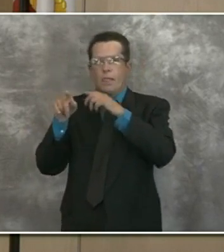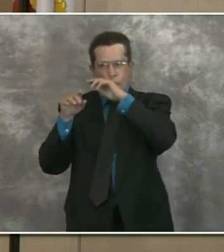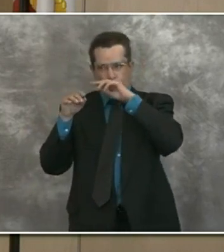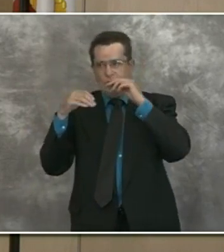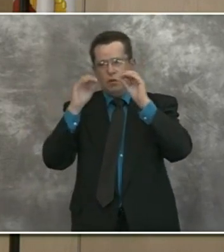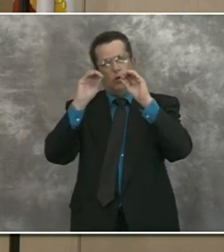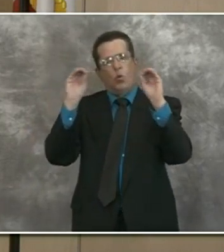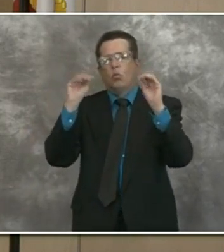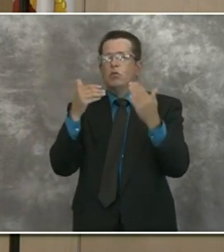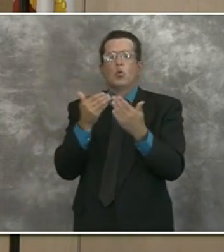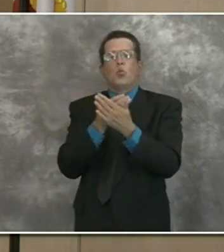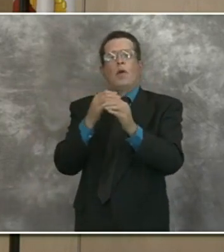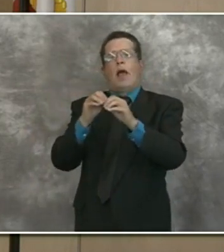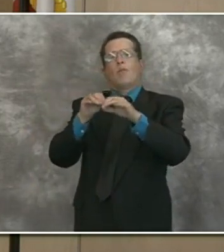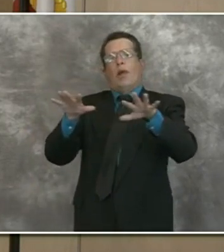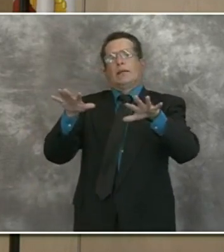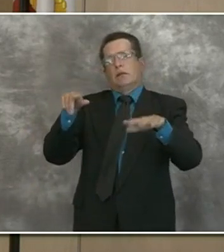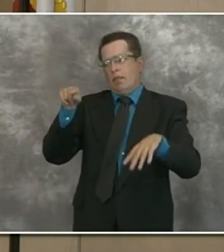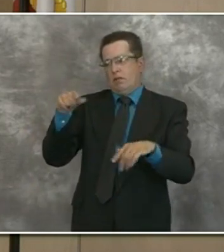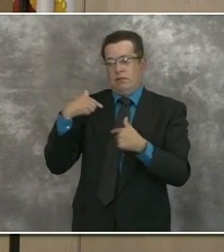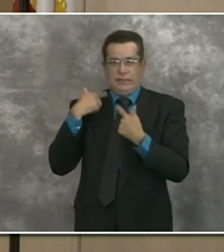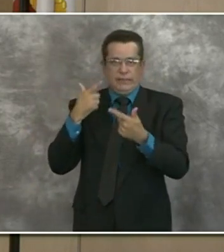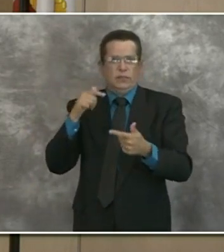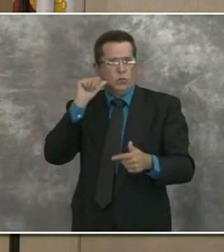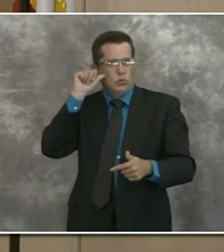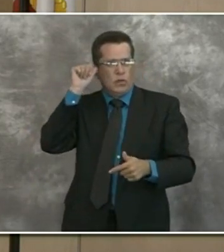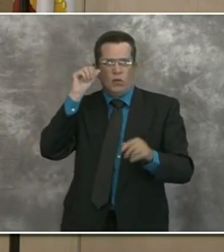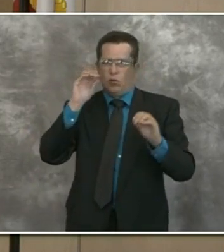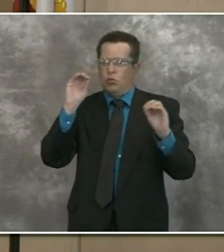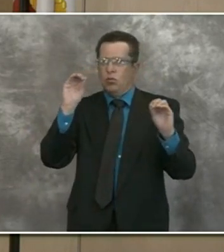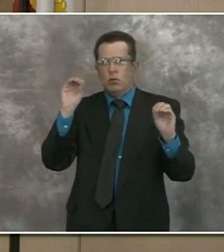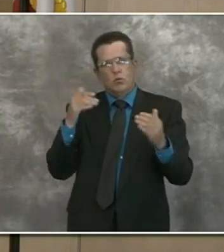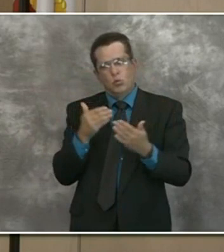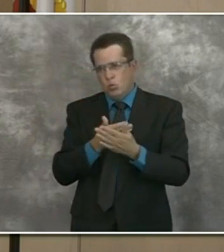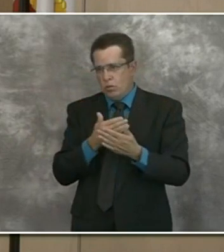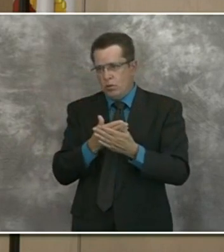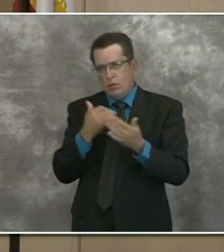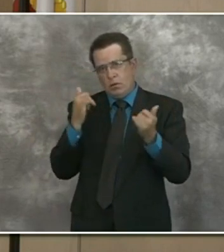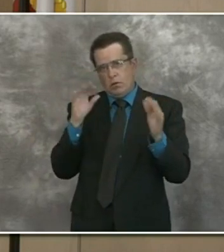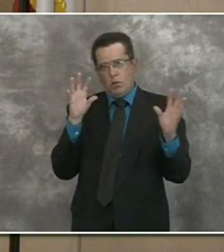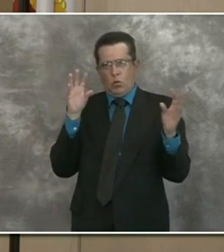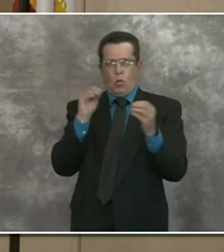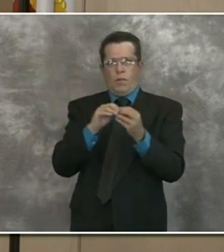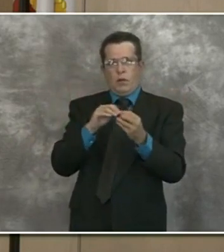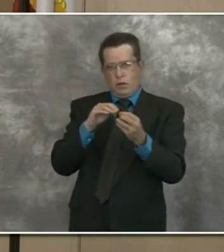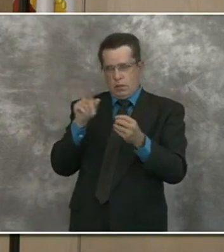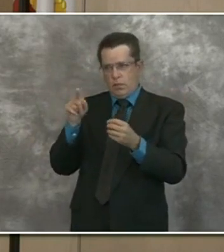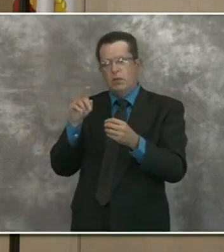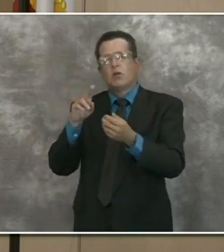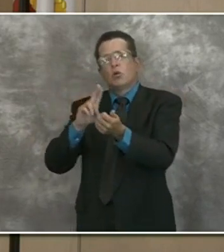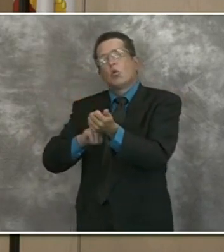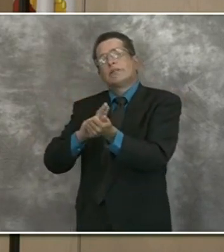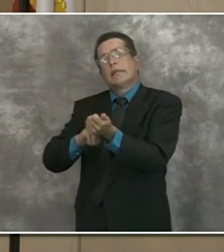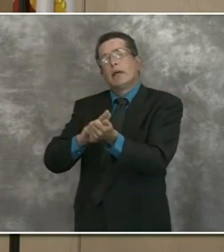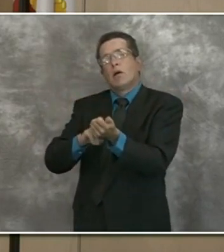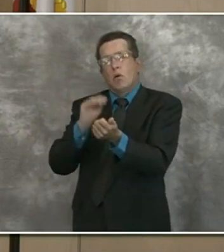INCLUDES A 19 SKILLED NURSING FACILITIES. THERE HAVE BEEN NO